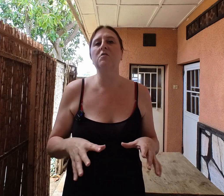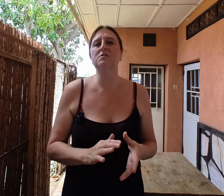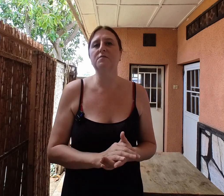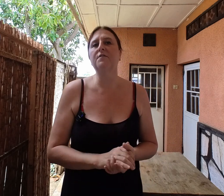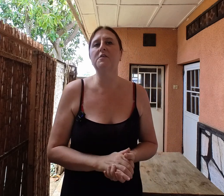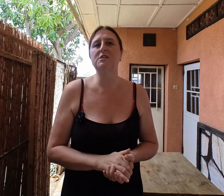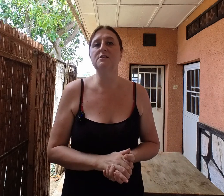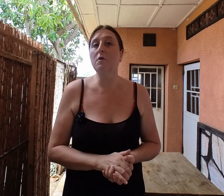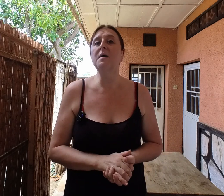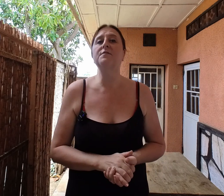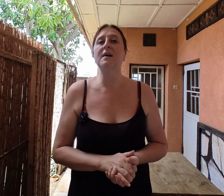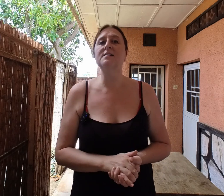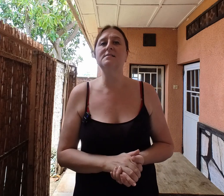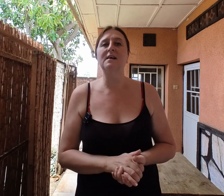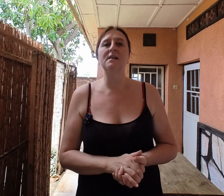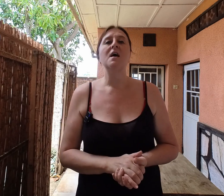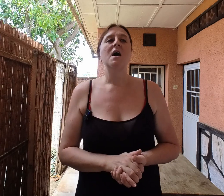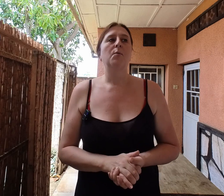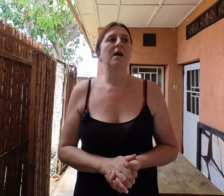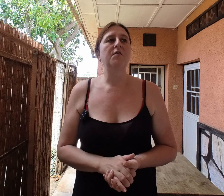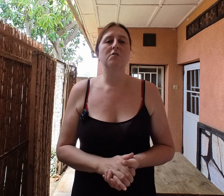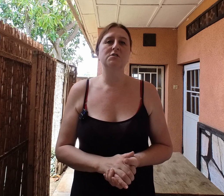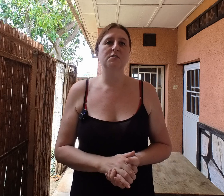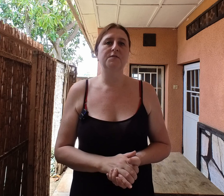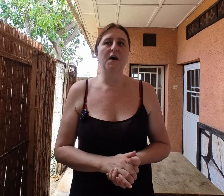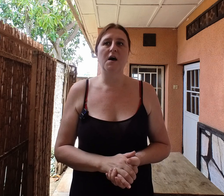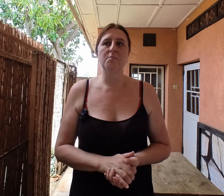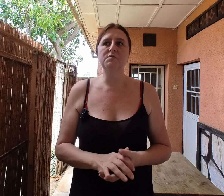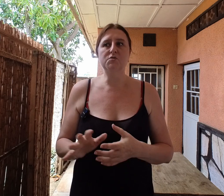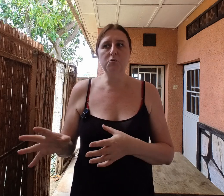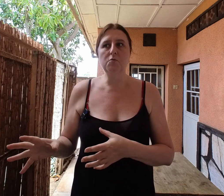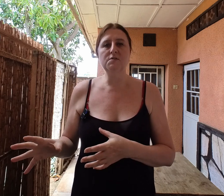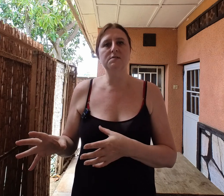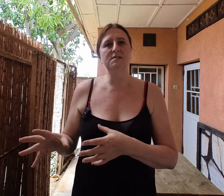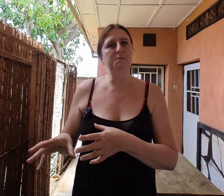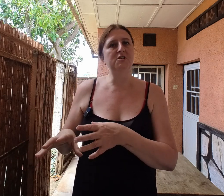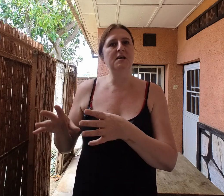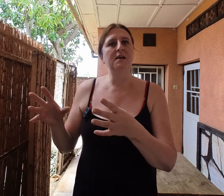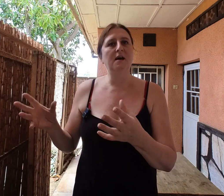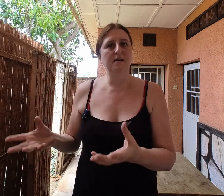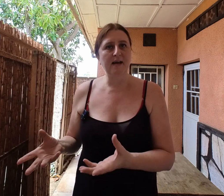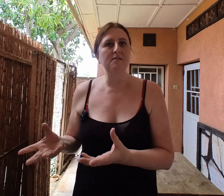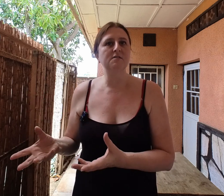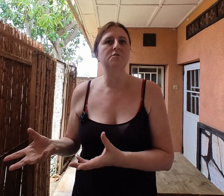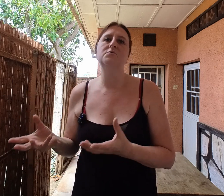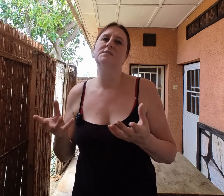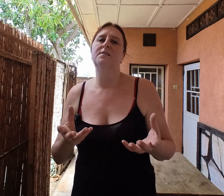a lot of refugees from Afghanistan. We have a lot of schools, especially girls' schools,